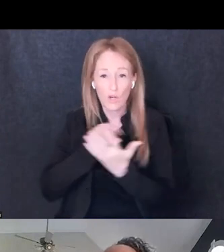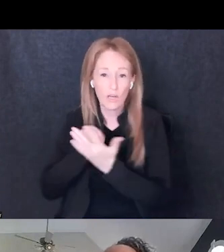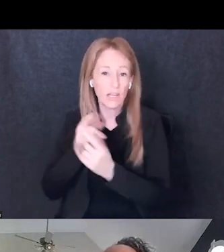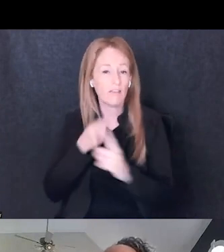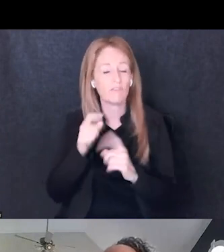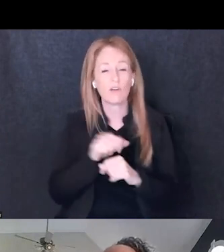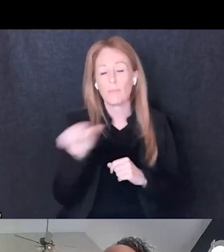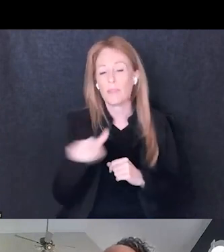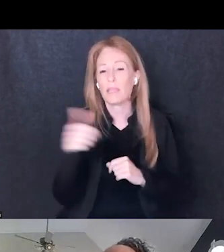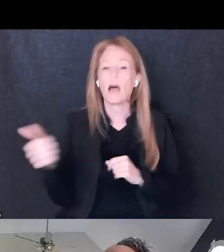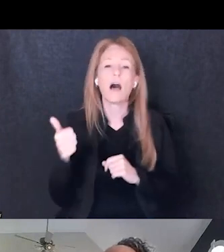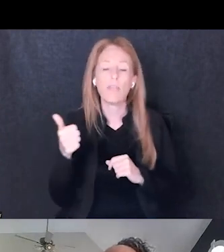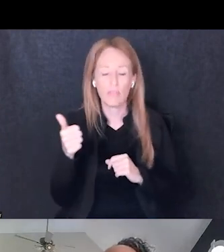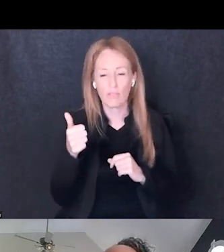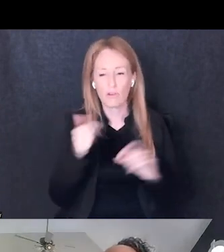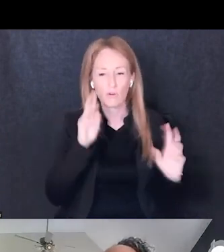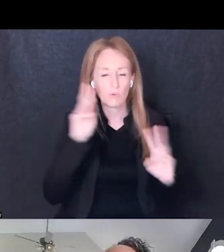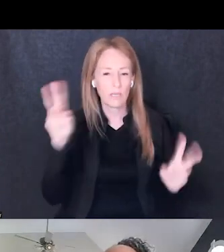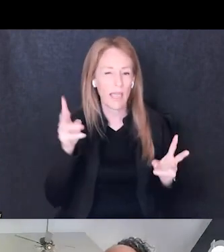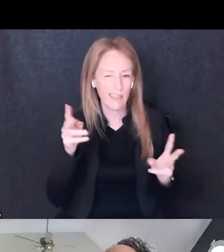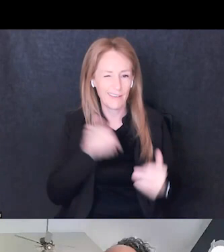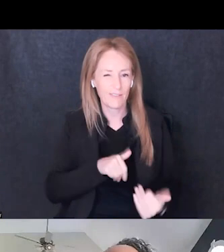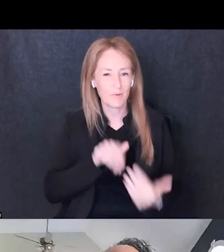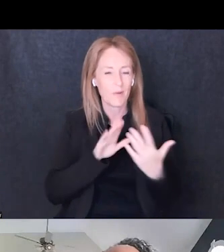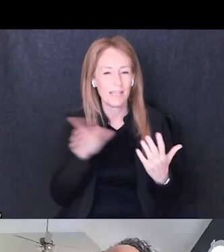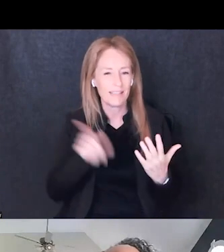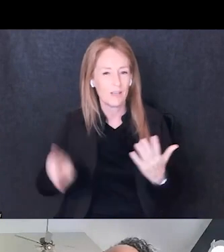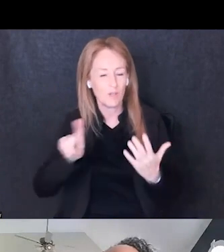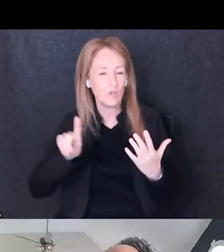THAT YOU ALL ARE FINDING TO SERVE THOSE IN YOUR COMMUNITIES